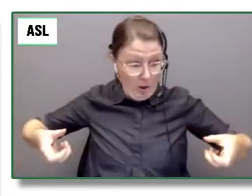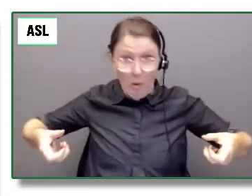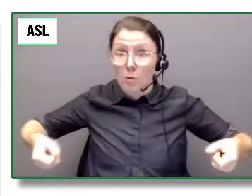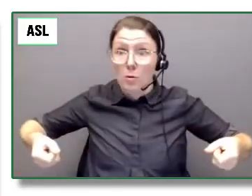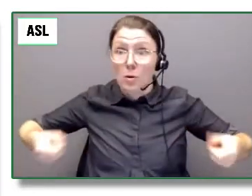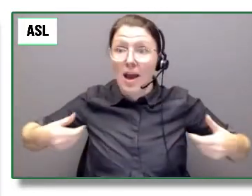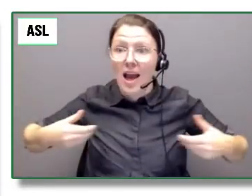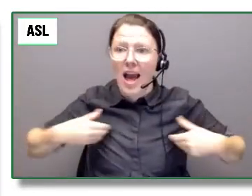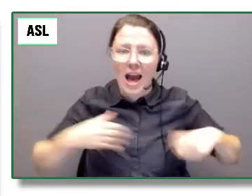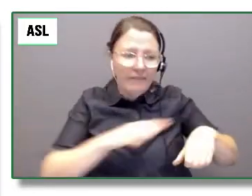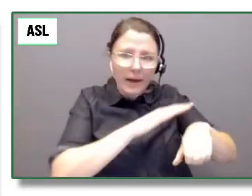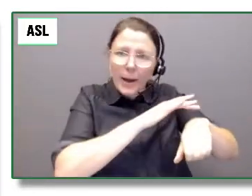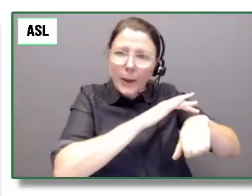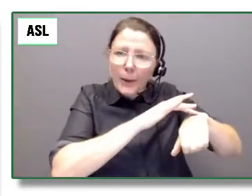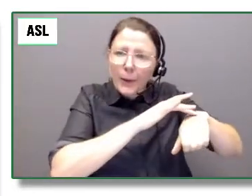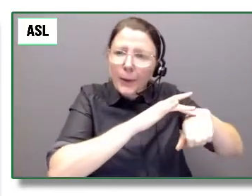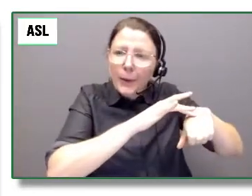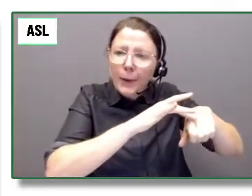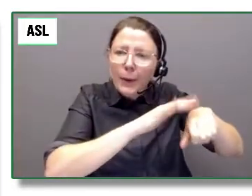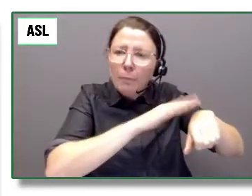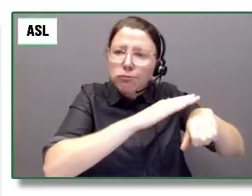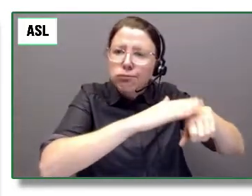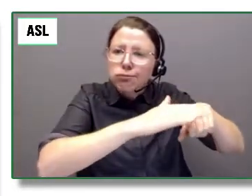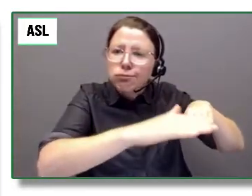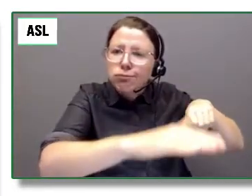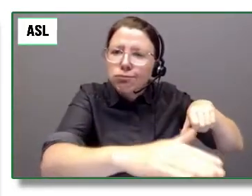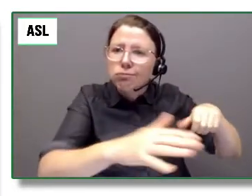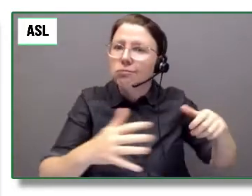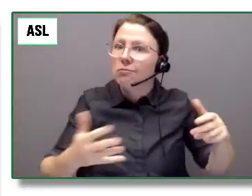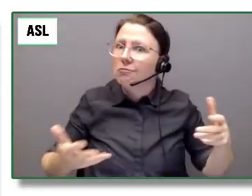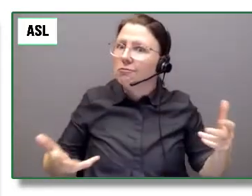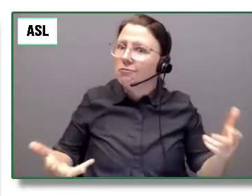and those are just two examples of ways in which accessibility might show up on